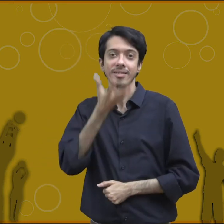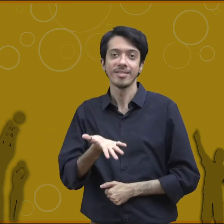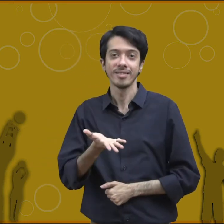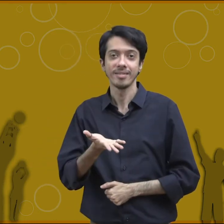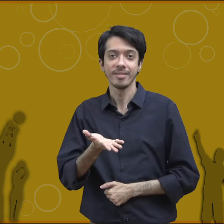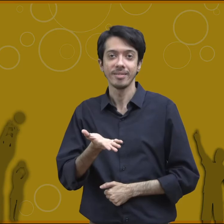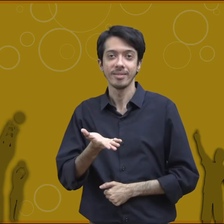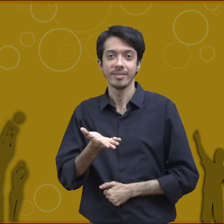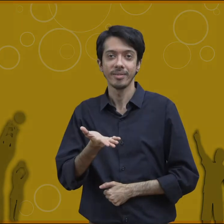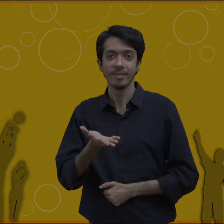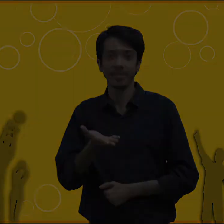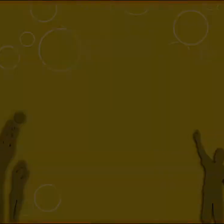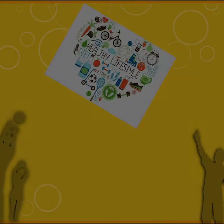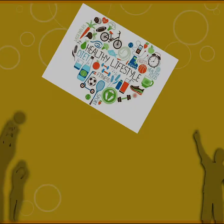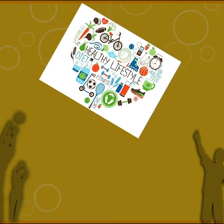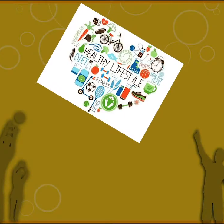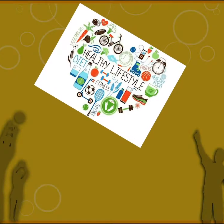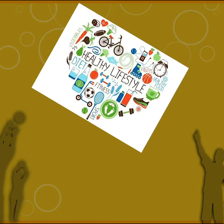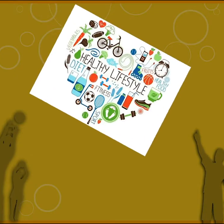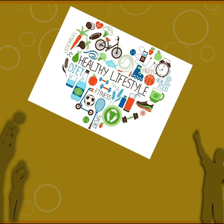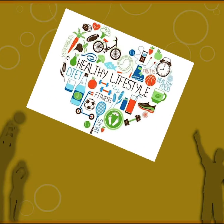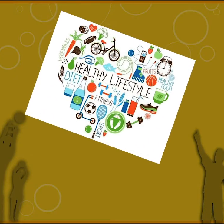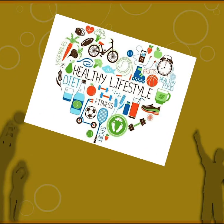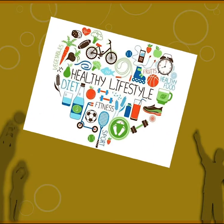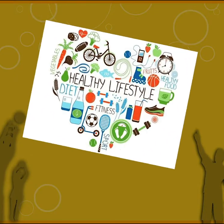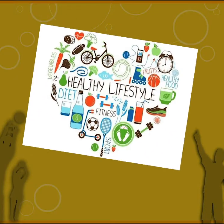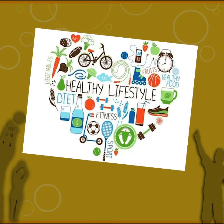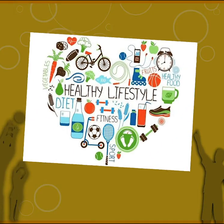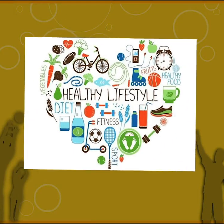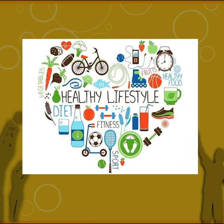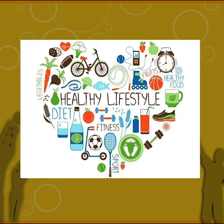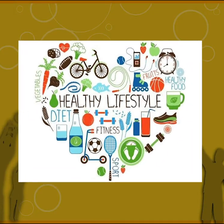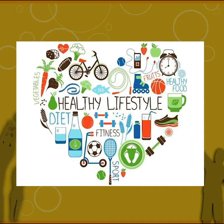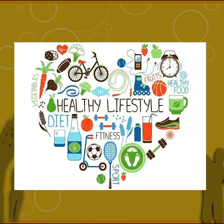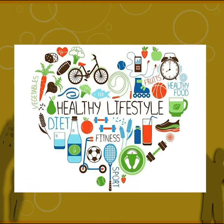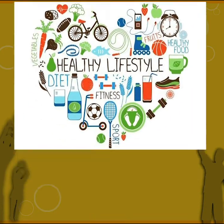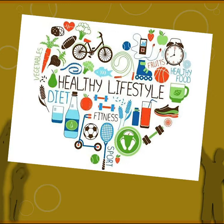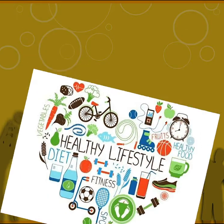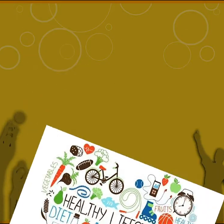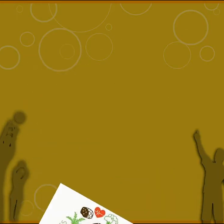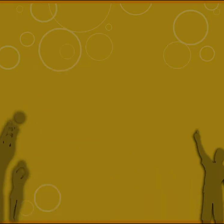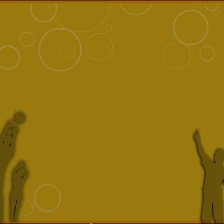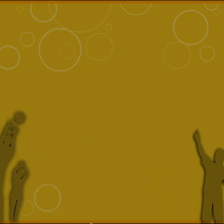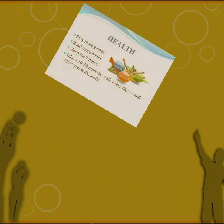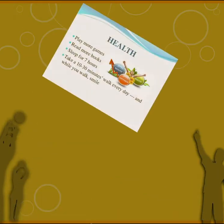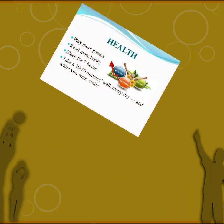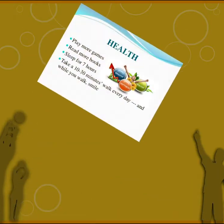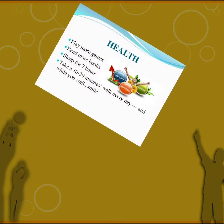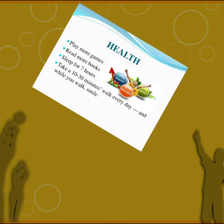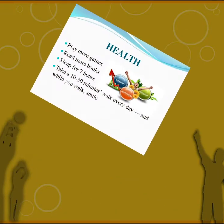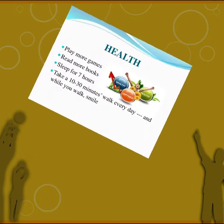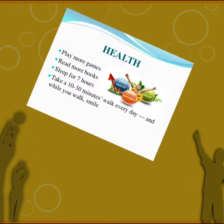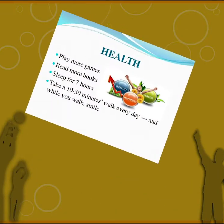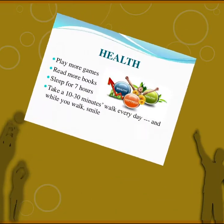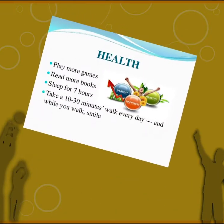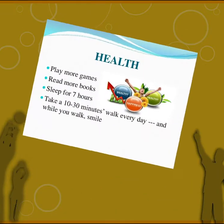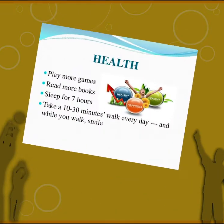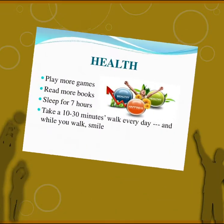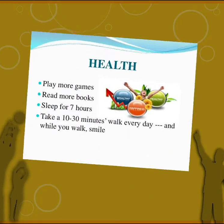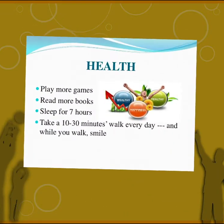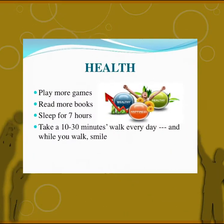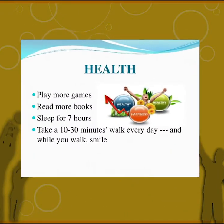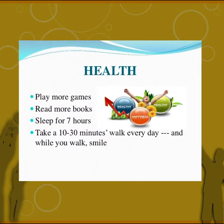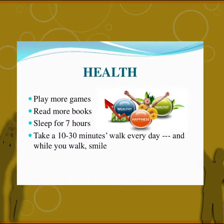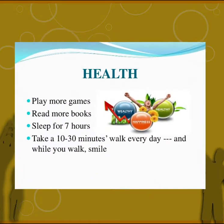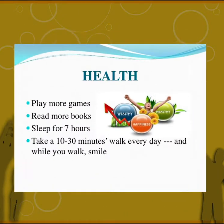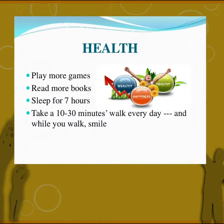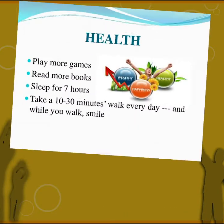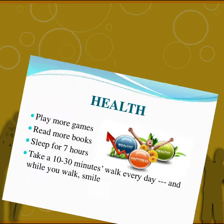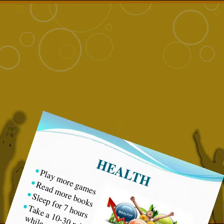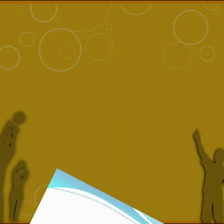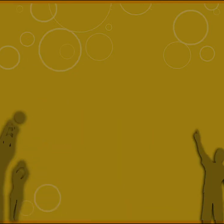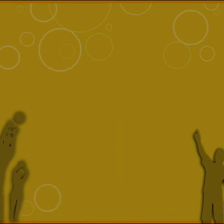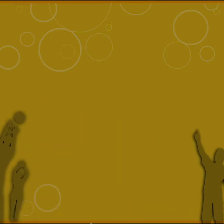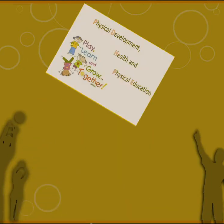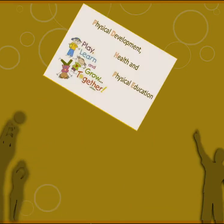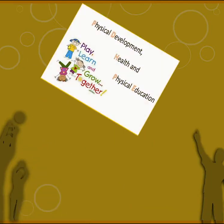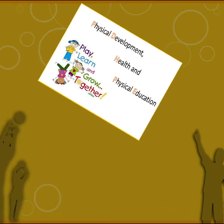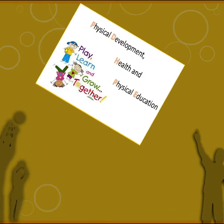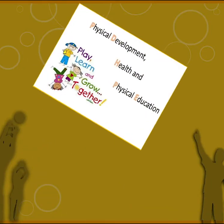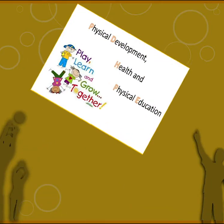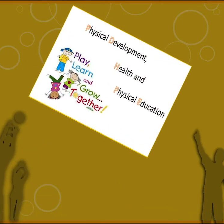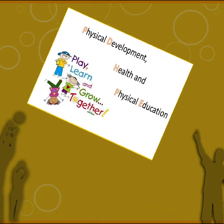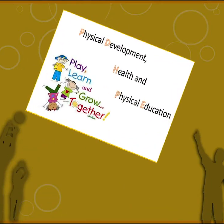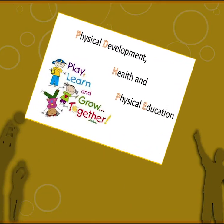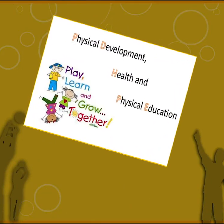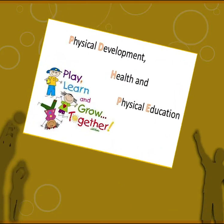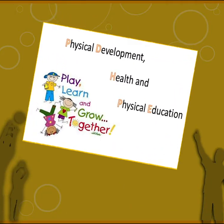easier